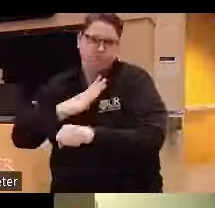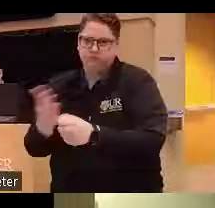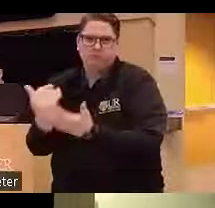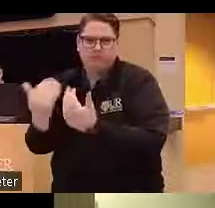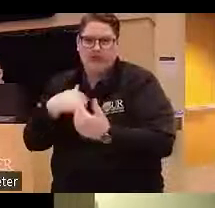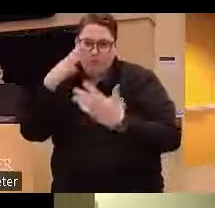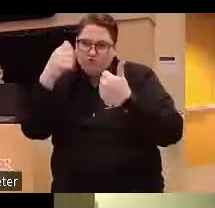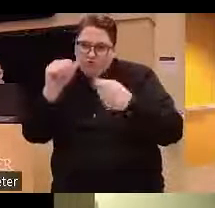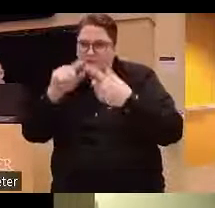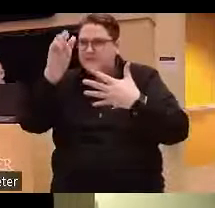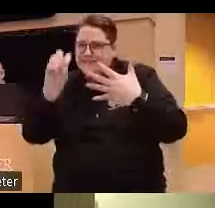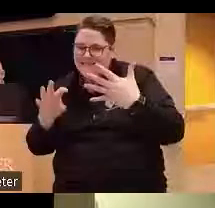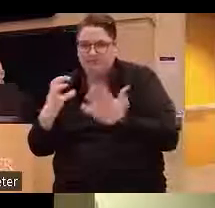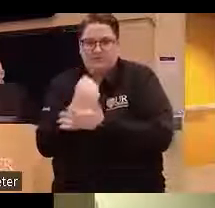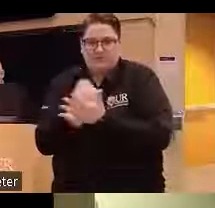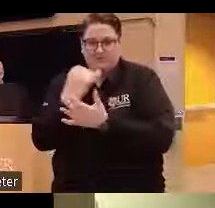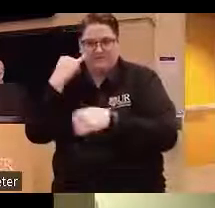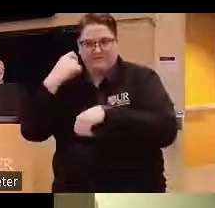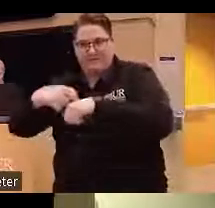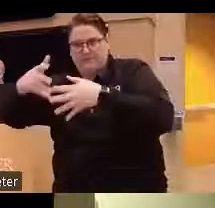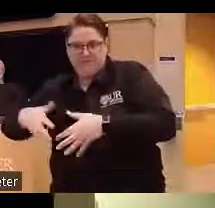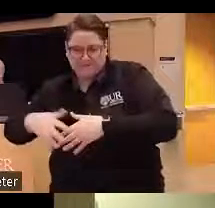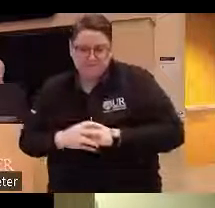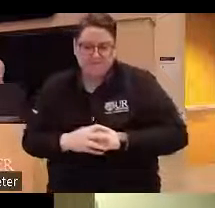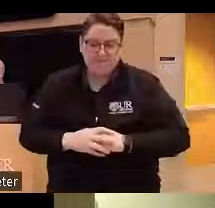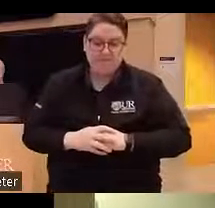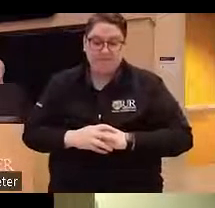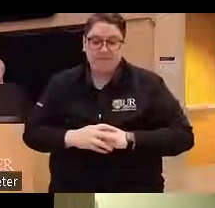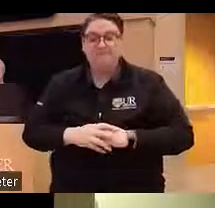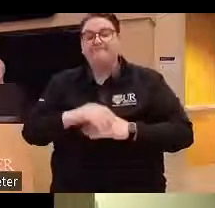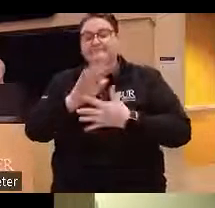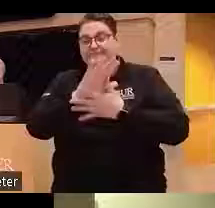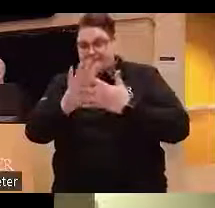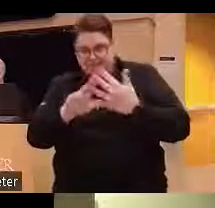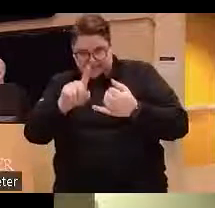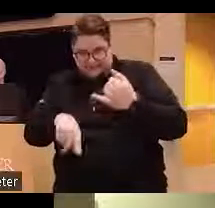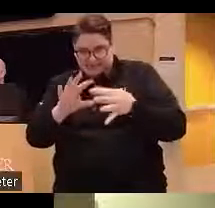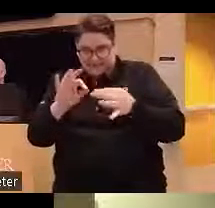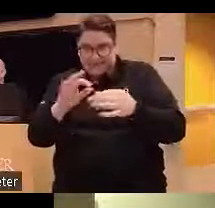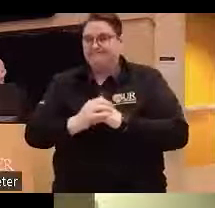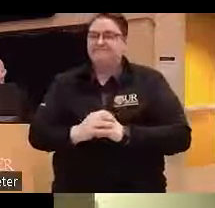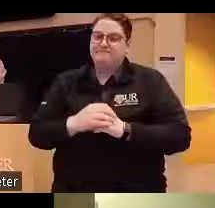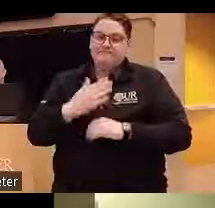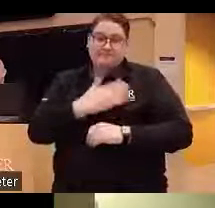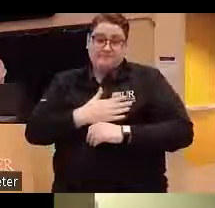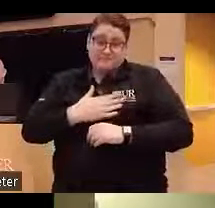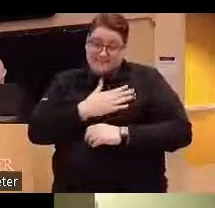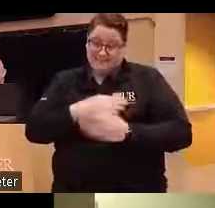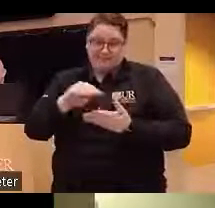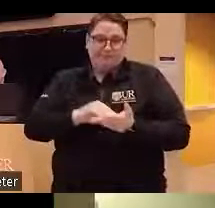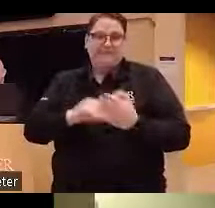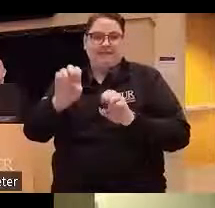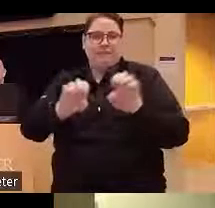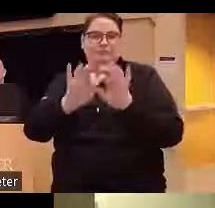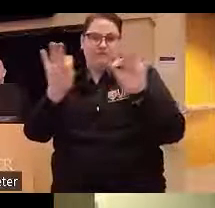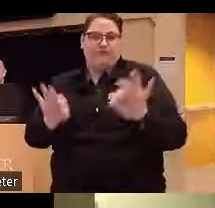many as we can and last thing I want to mention is to uh please complete the evaluation at the end uh